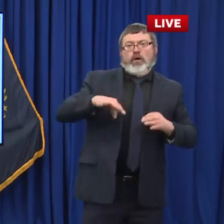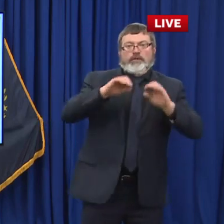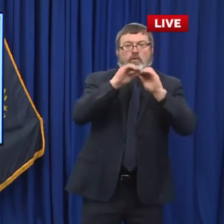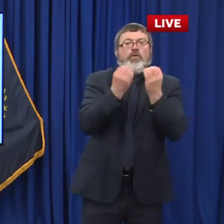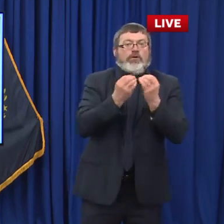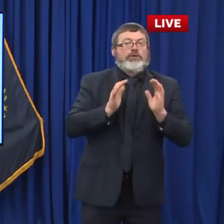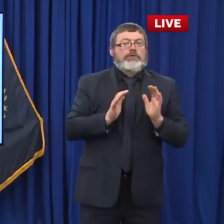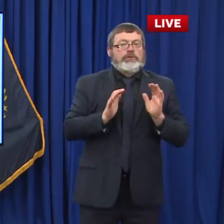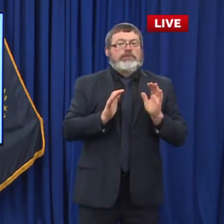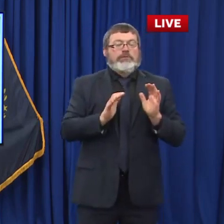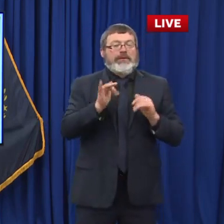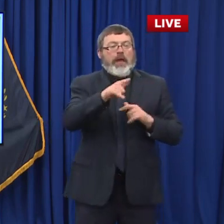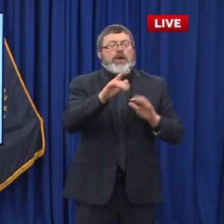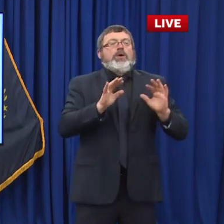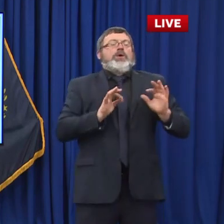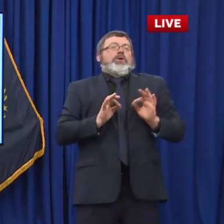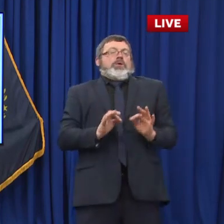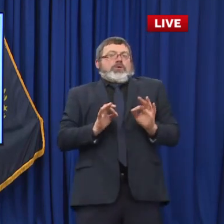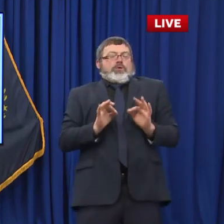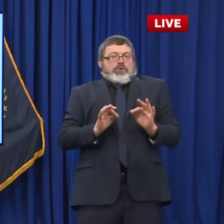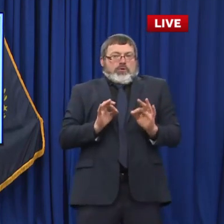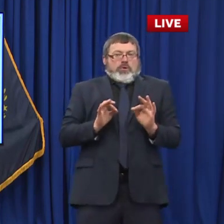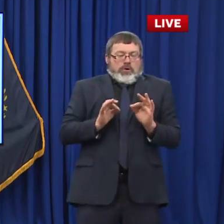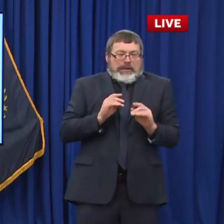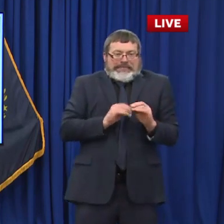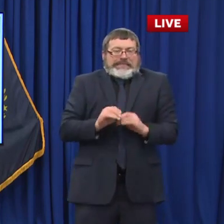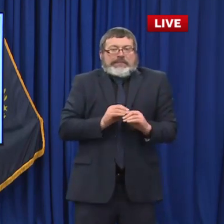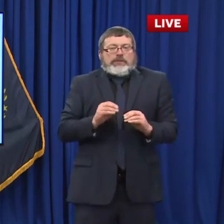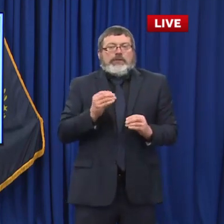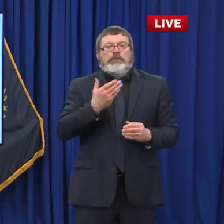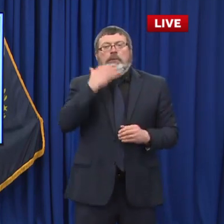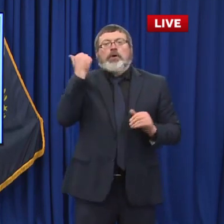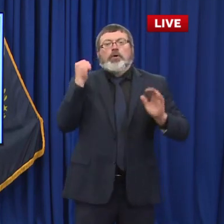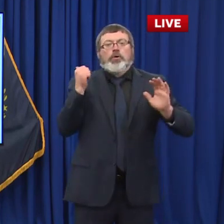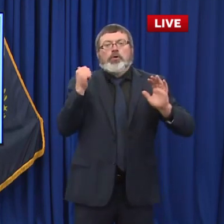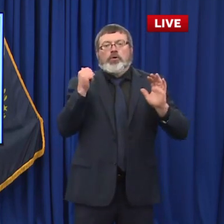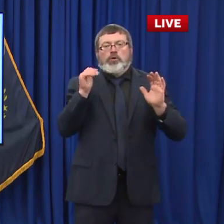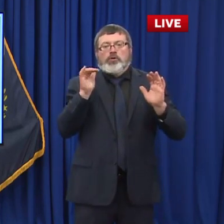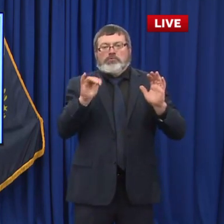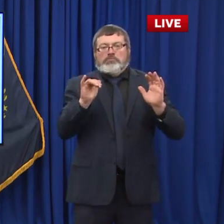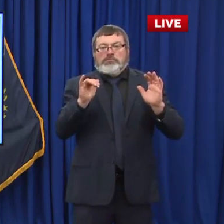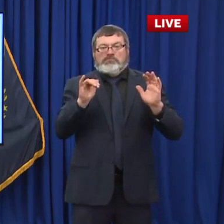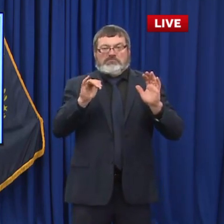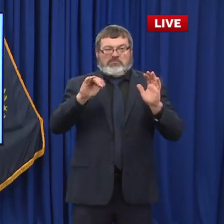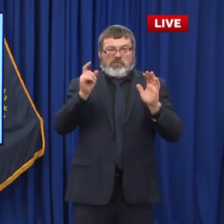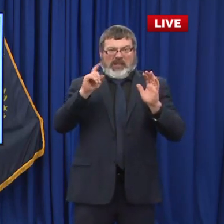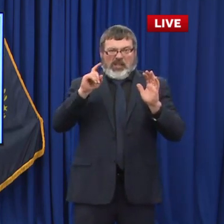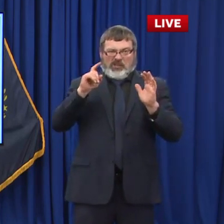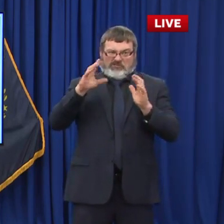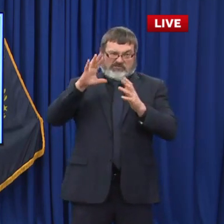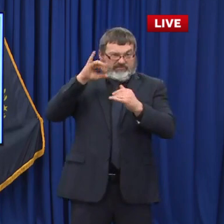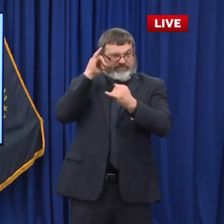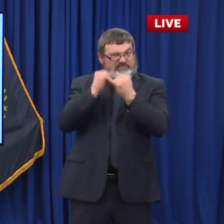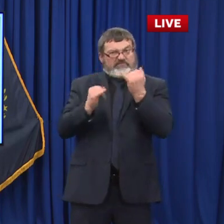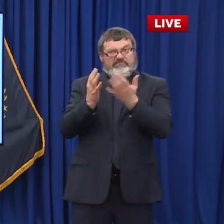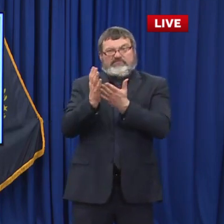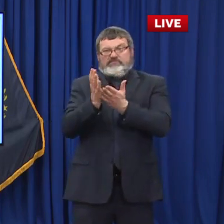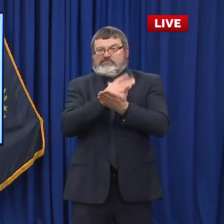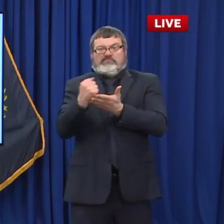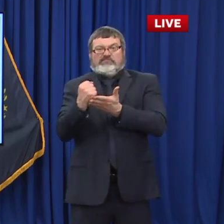WE WANT TO MAKE SURE THEY’RE NOT CARING THAT COST BURDEN. THAT WILL BE ONE OF THE FINAL ALLOCATIONS.